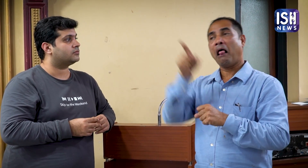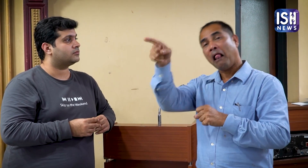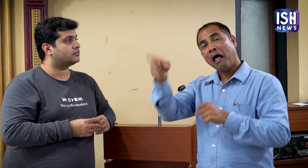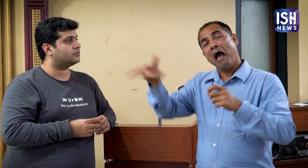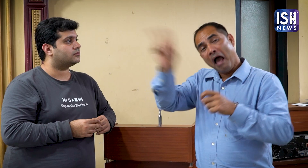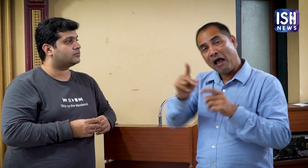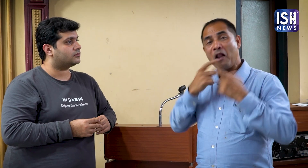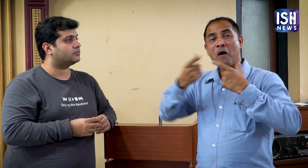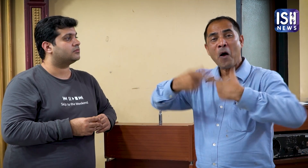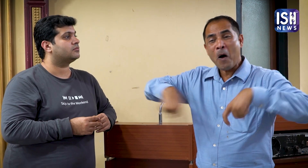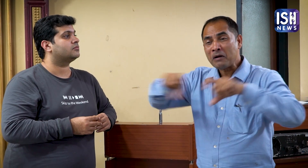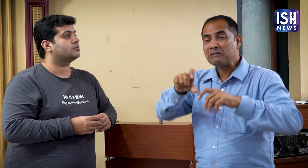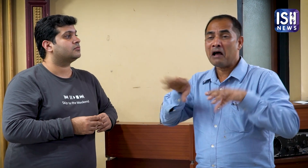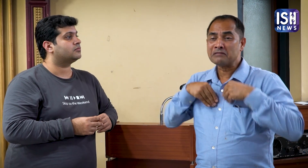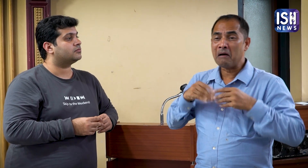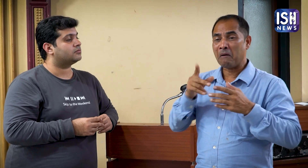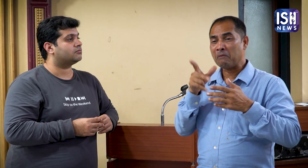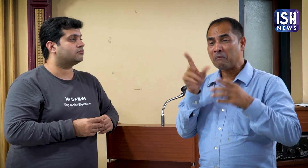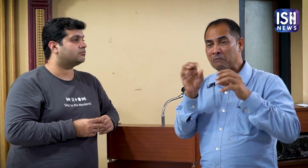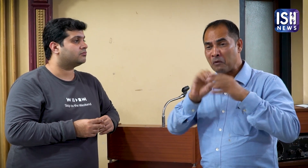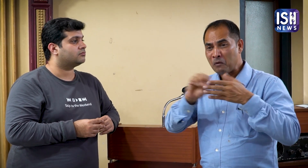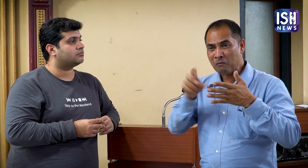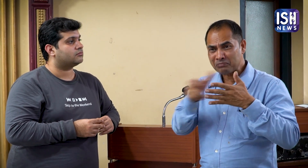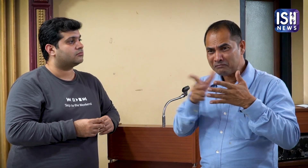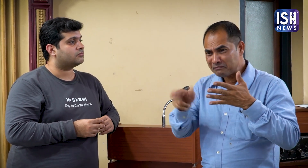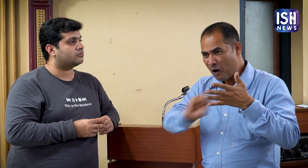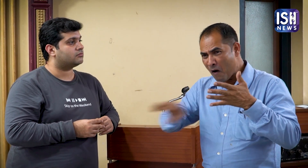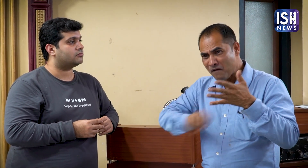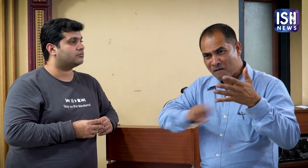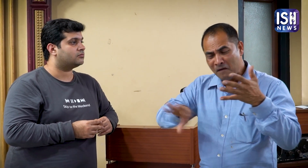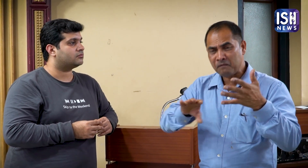The government's committee will then decide what to keep and what to remove.